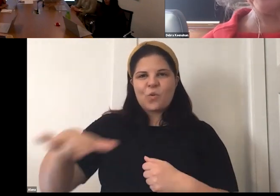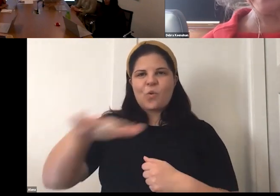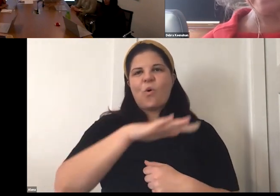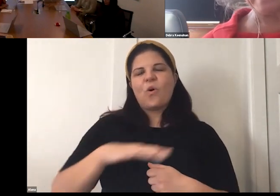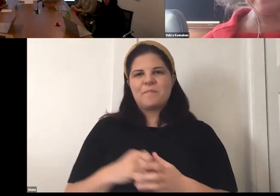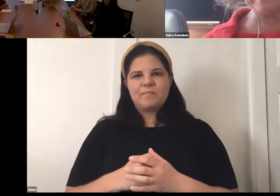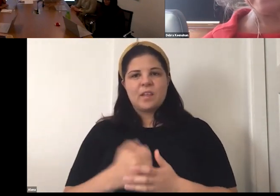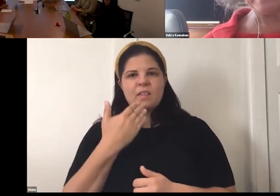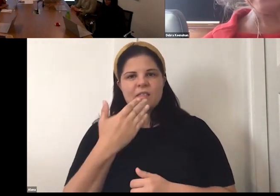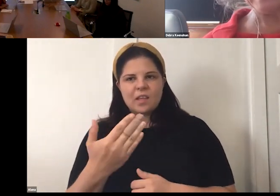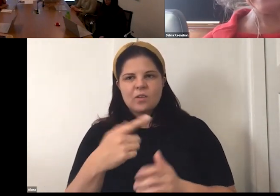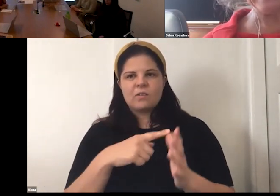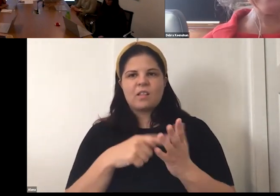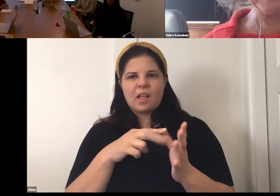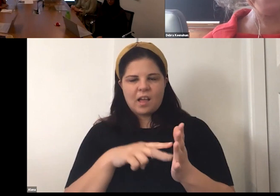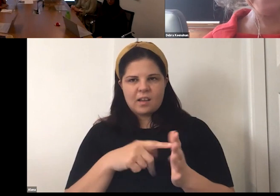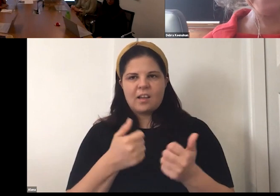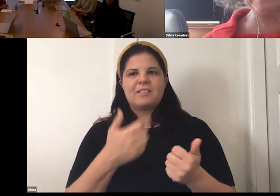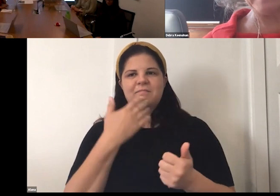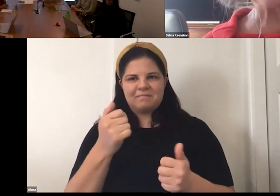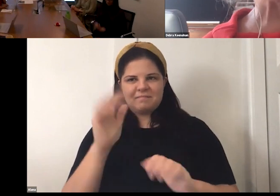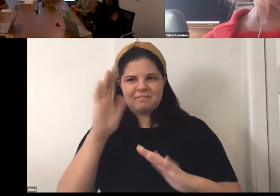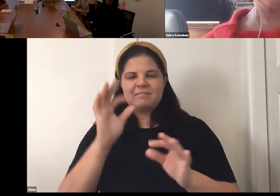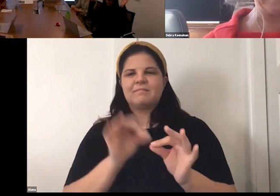Thank you to Alannah, our beautiful Auslan interpreter. Yes.